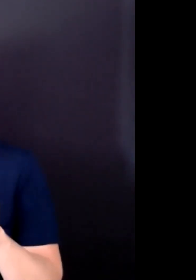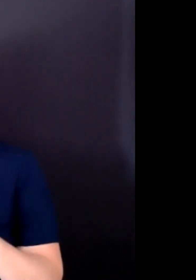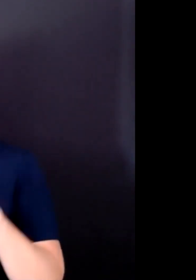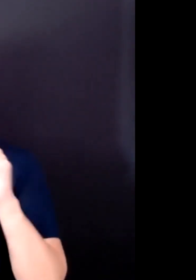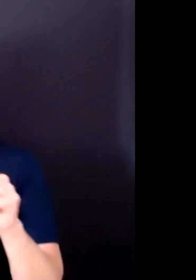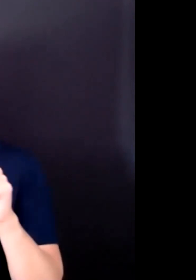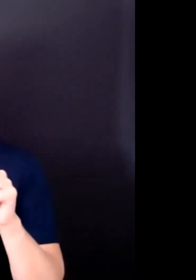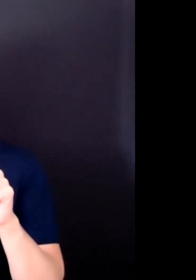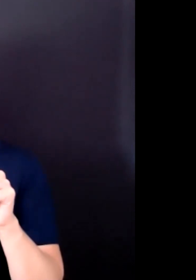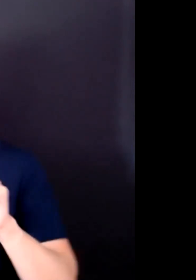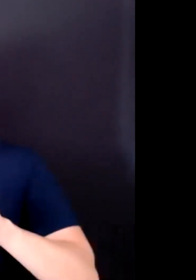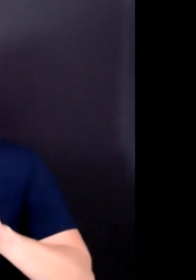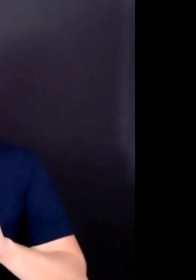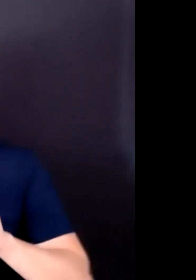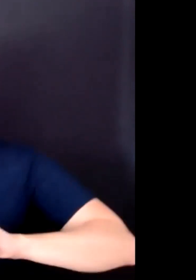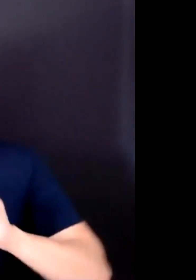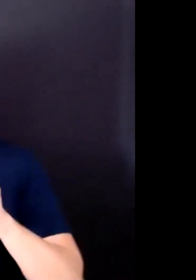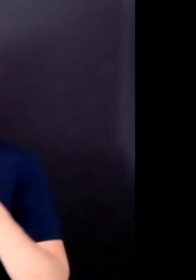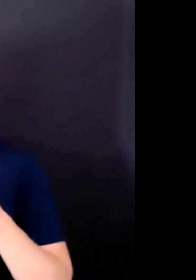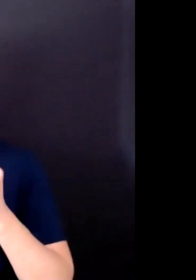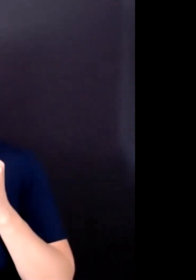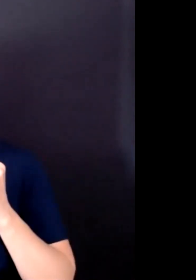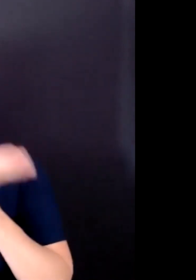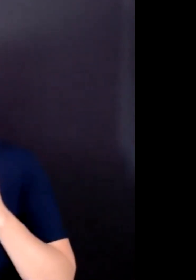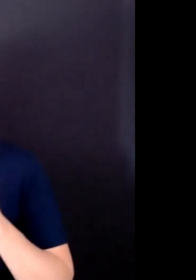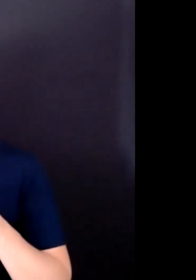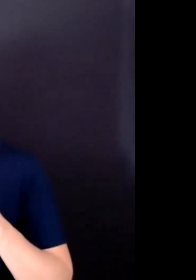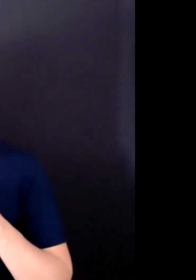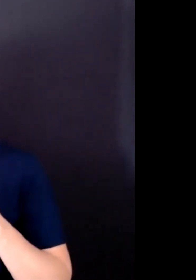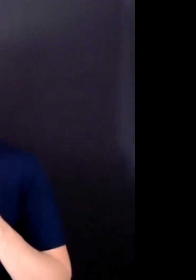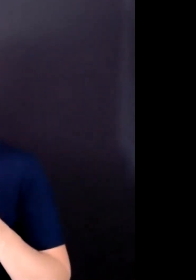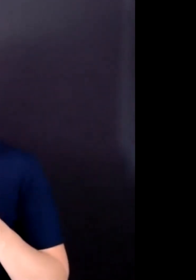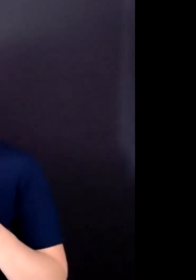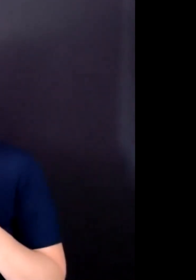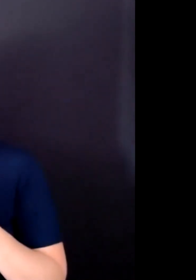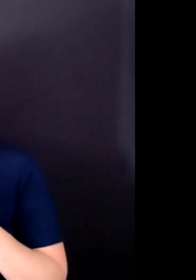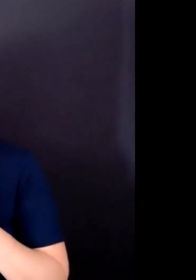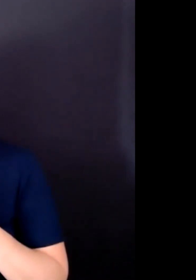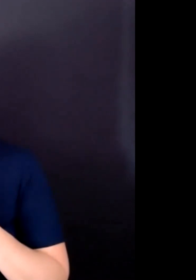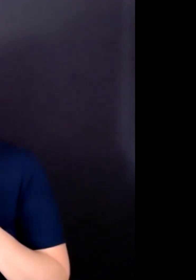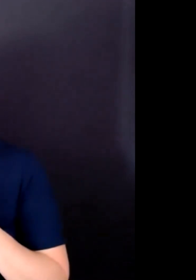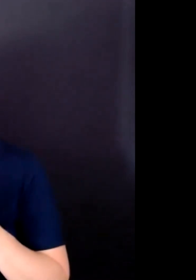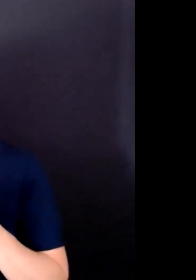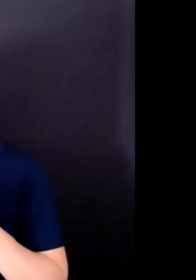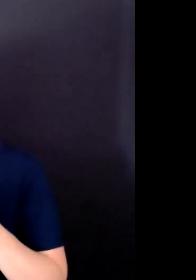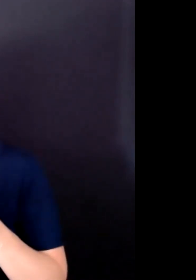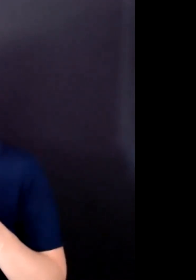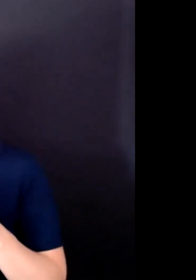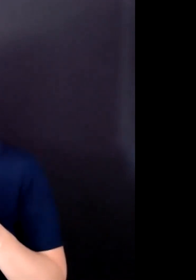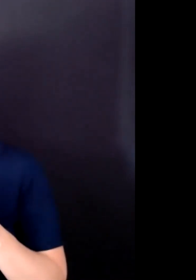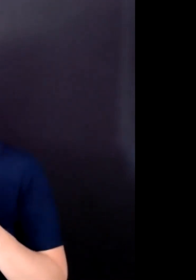and agencies. And we're really working on clearer and better